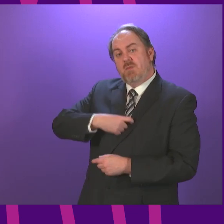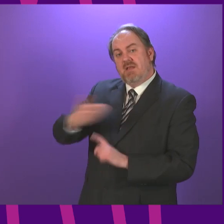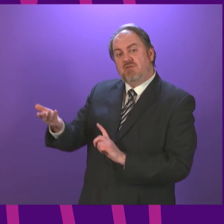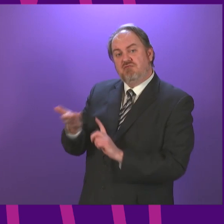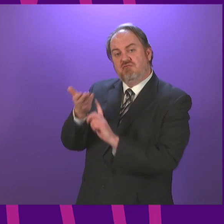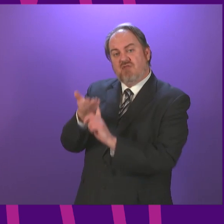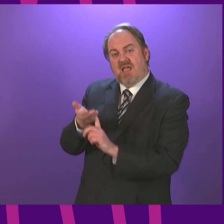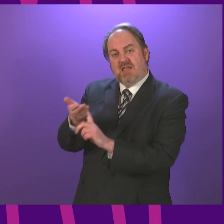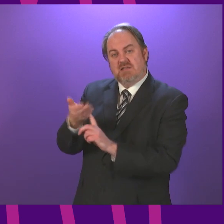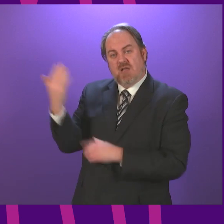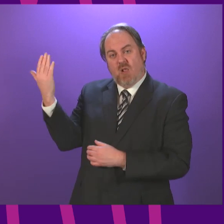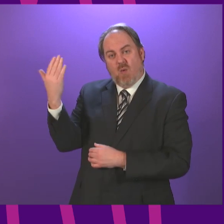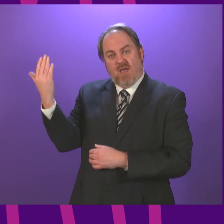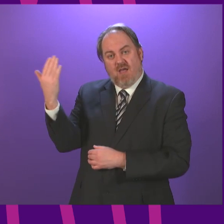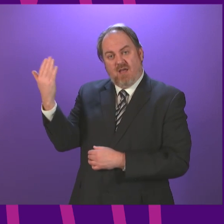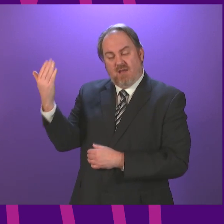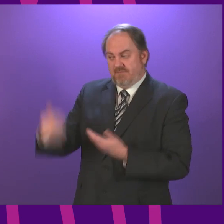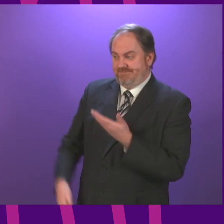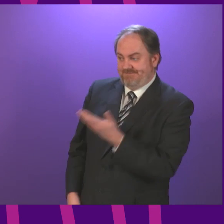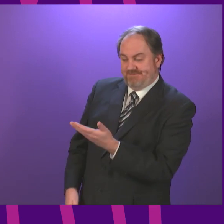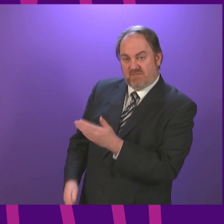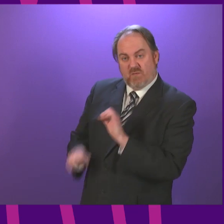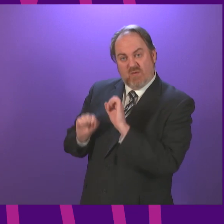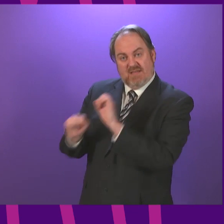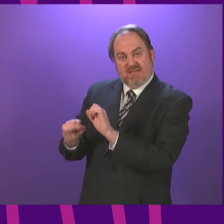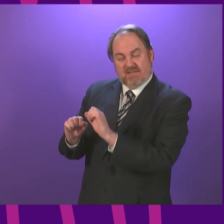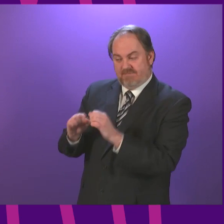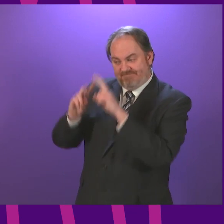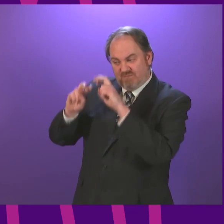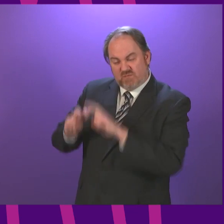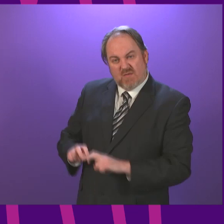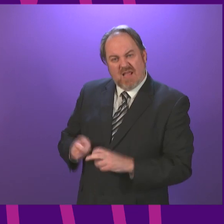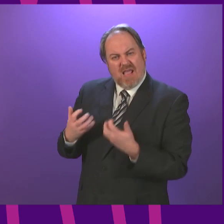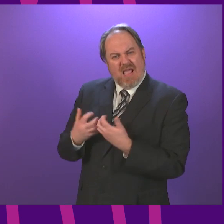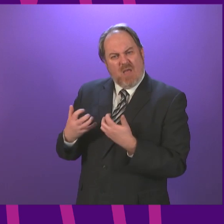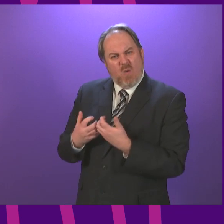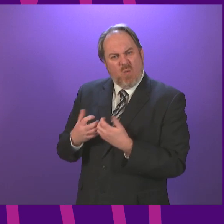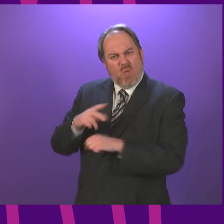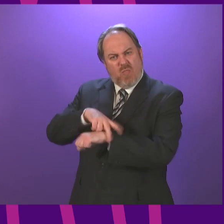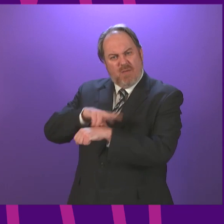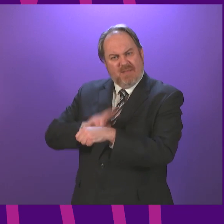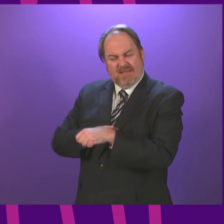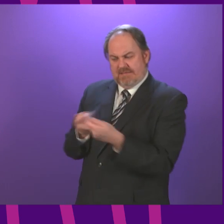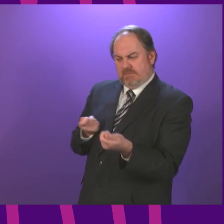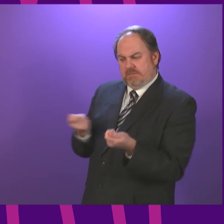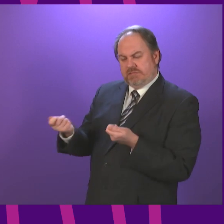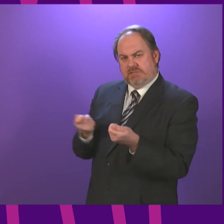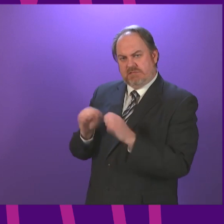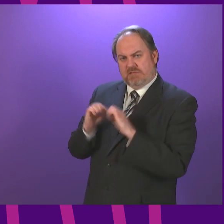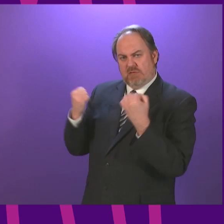the independent chair of the independent advisory group, to look at the policing response at the weekend, and to help to inform lessons to be learned